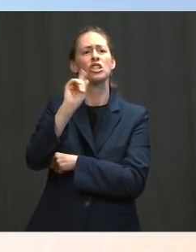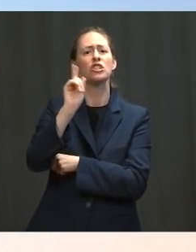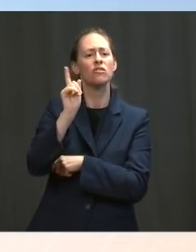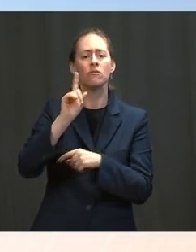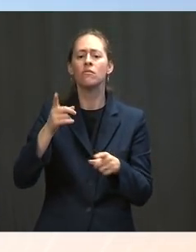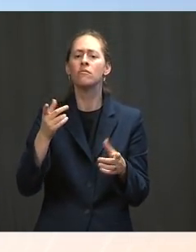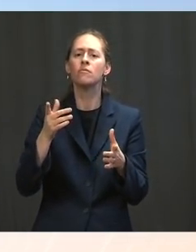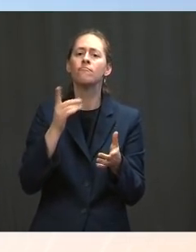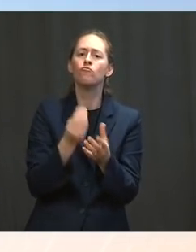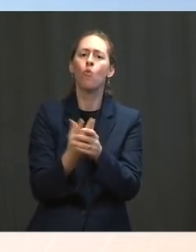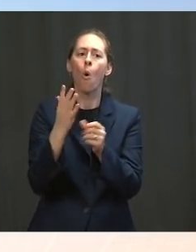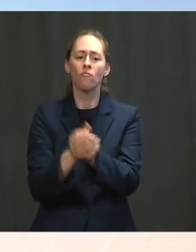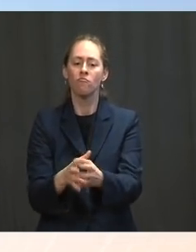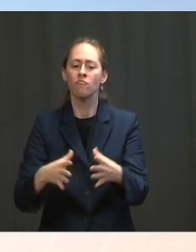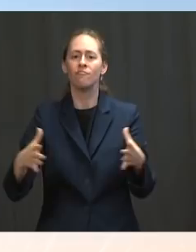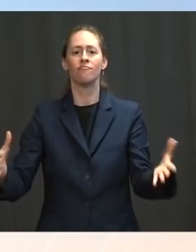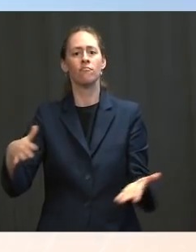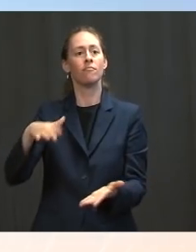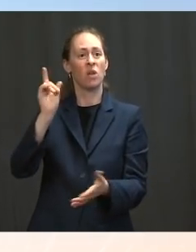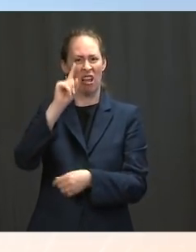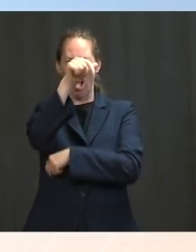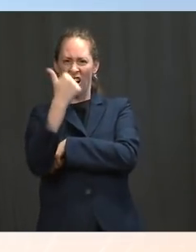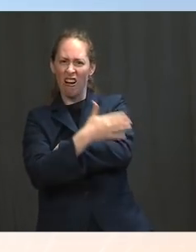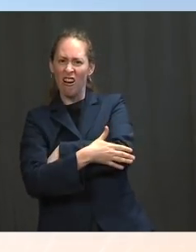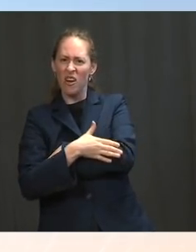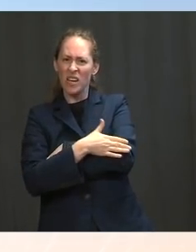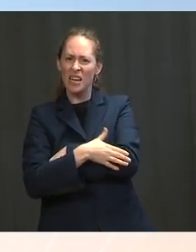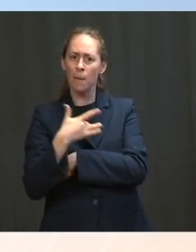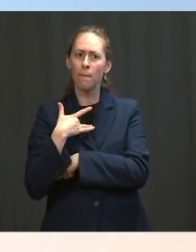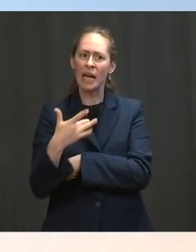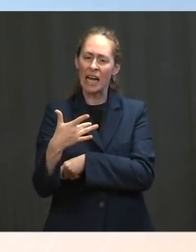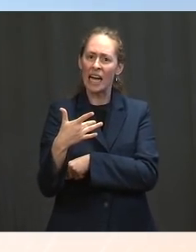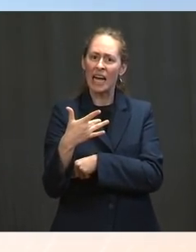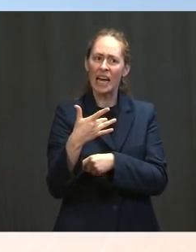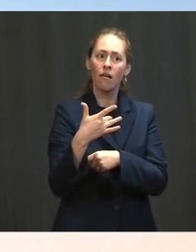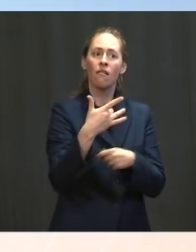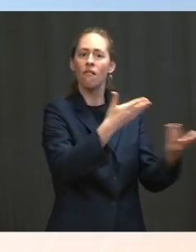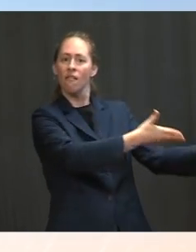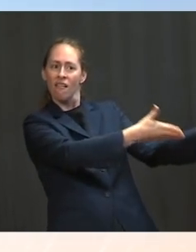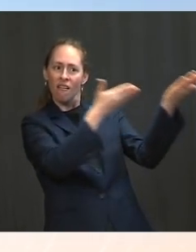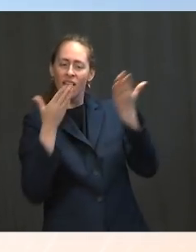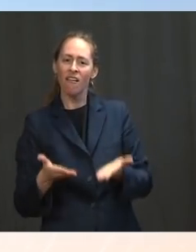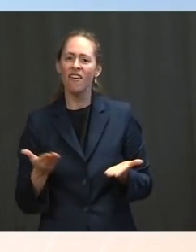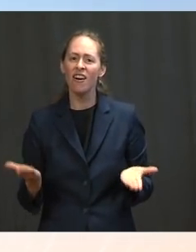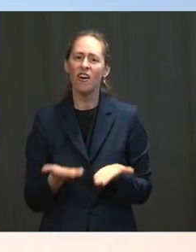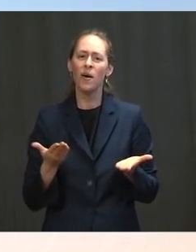it is unfair for domestic farmers and ranchers to have to compete with foreign companies that are misleading consumers.